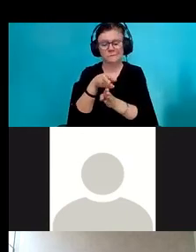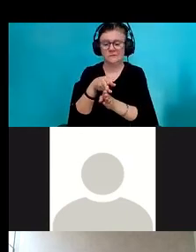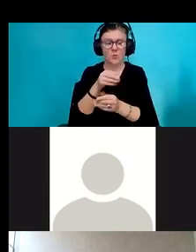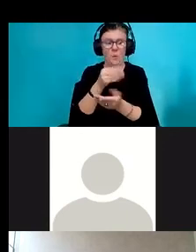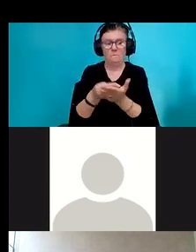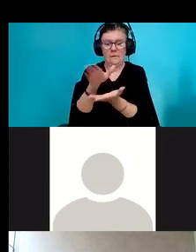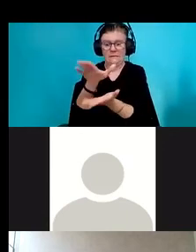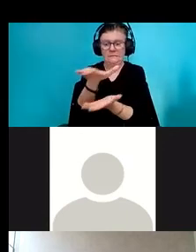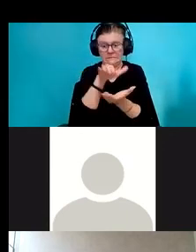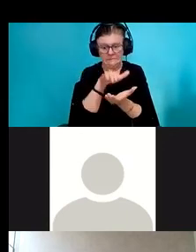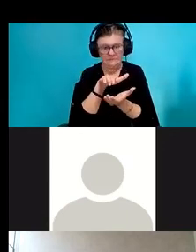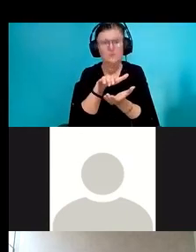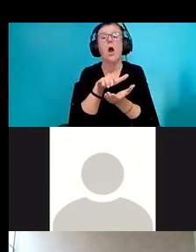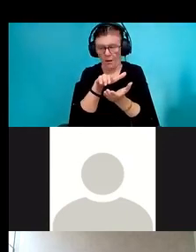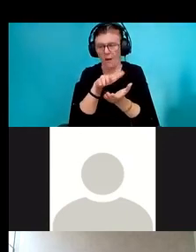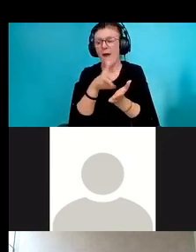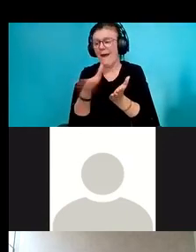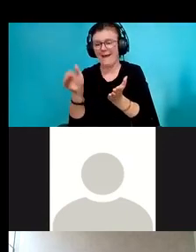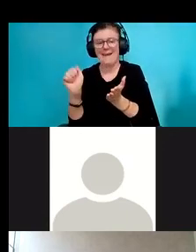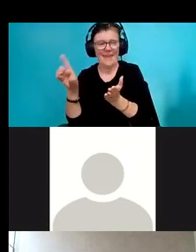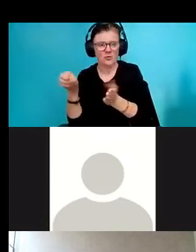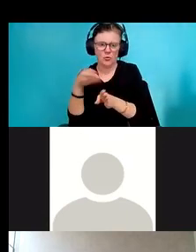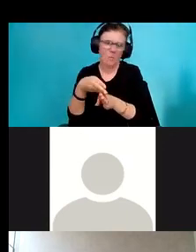And this is where you should get as concrete